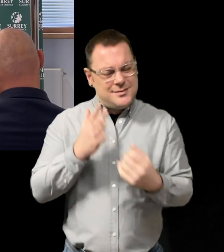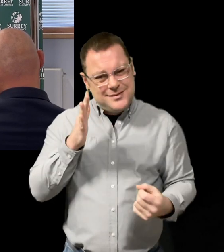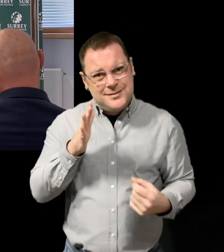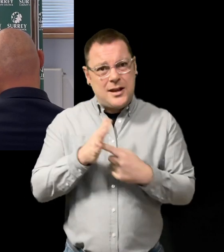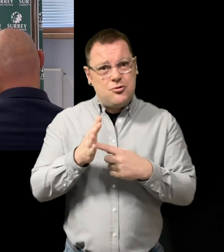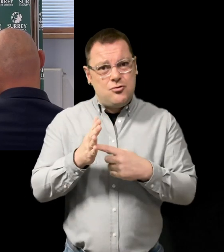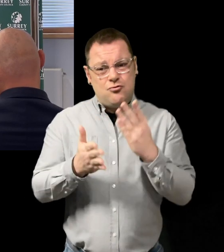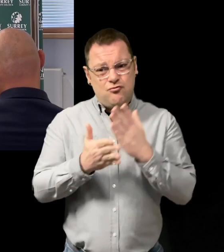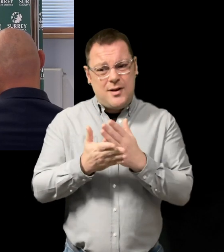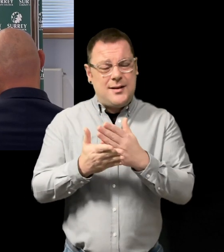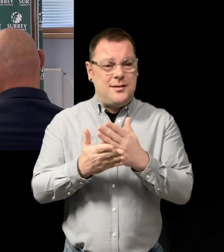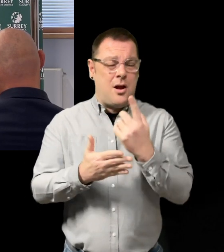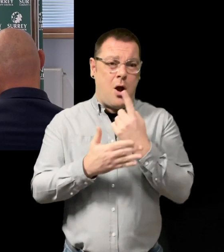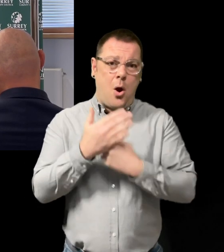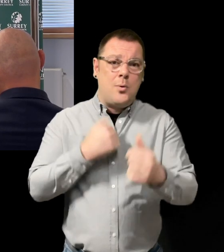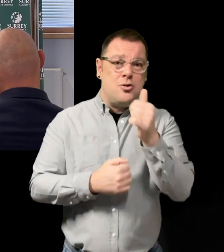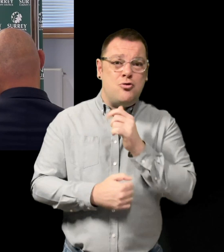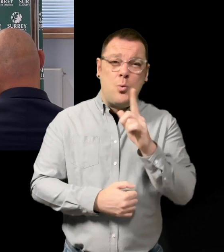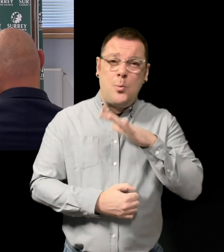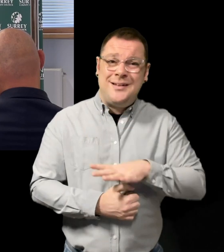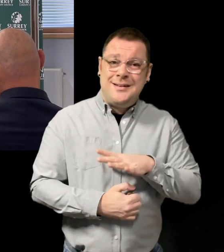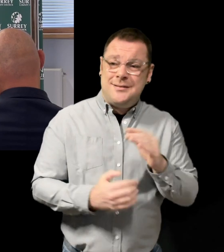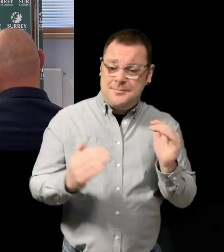the absolute minimum we need to meet increased costs.